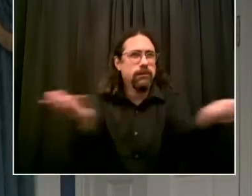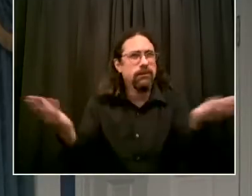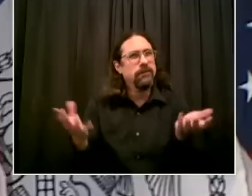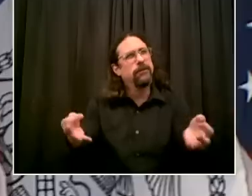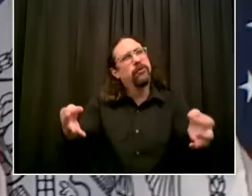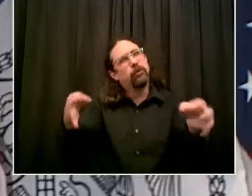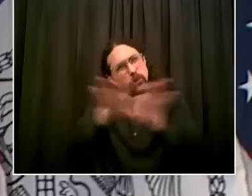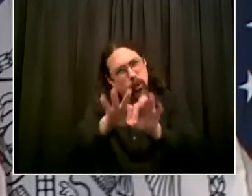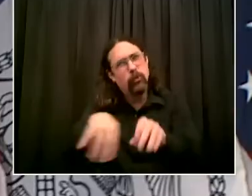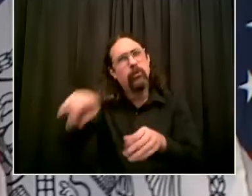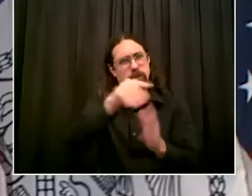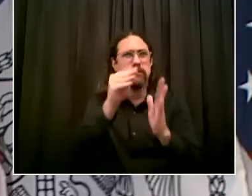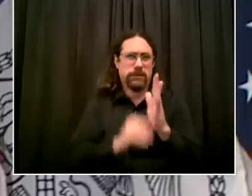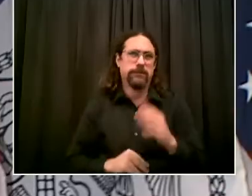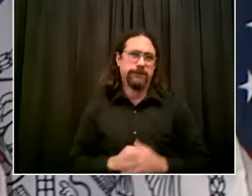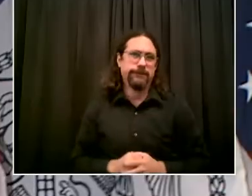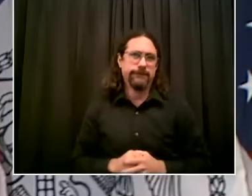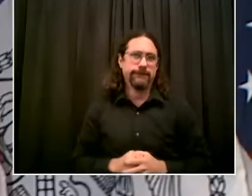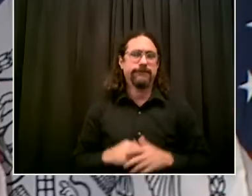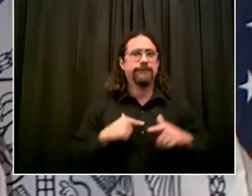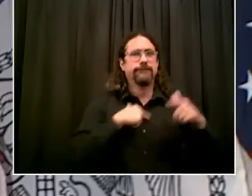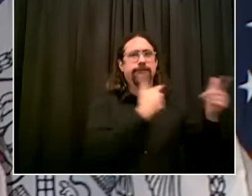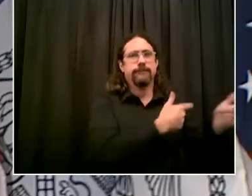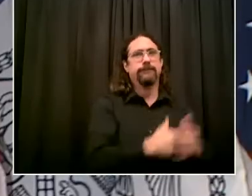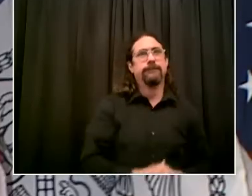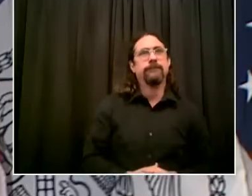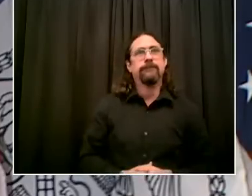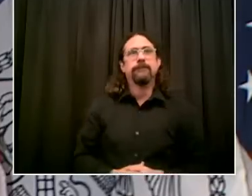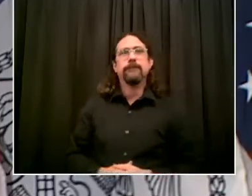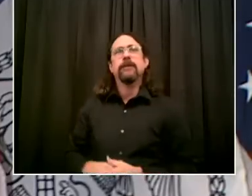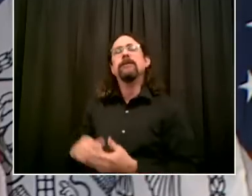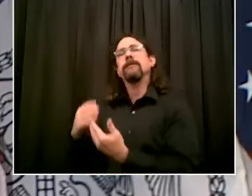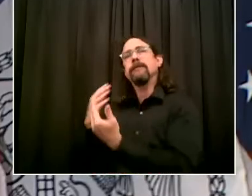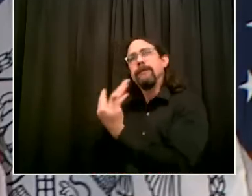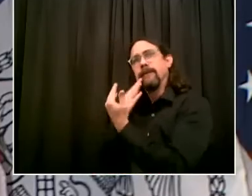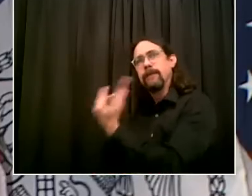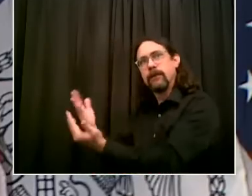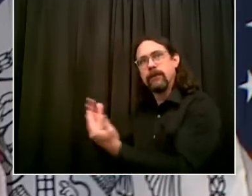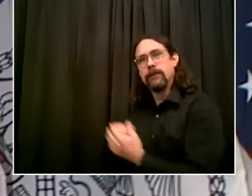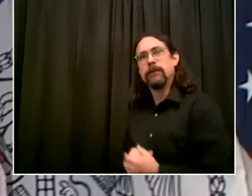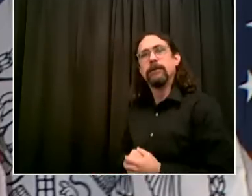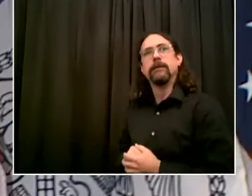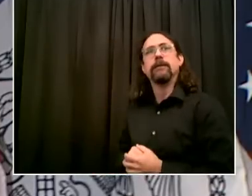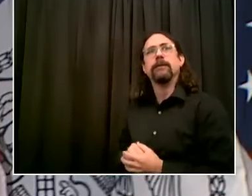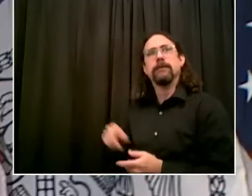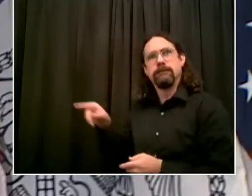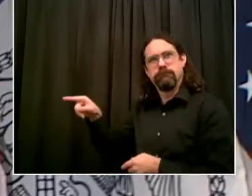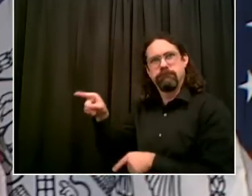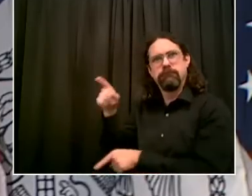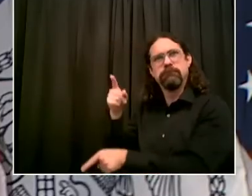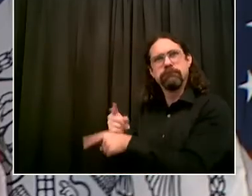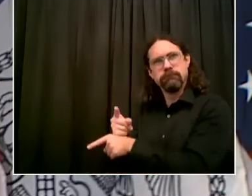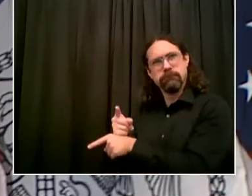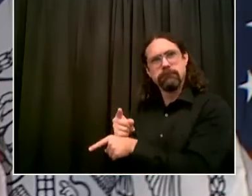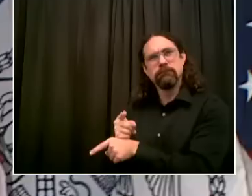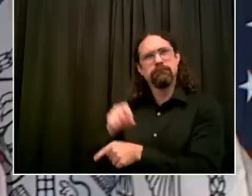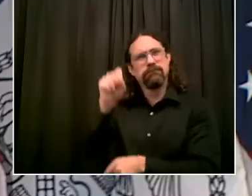GREAT NUMBERS IN NEW YORK CITY AND WANT TO FINISH AS STRONG AS WE CAN. THANK YOU. THANK YOU SO MUCH. FIRST OF ALL, TO